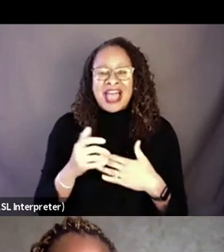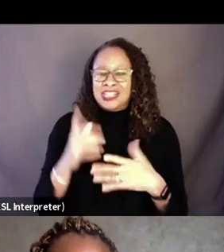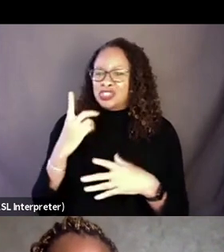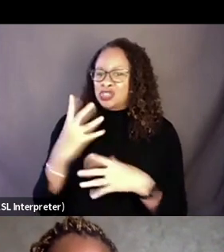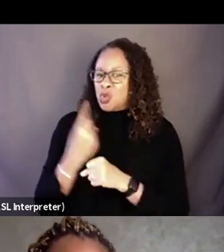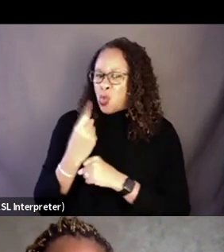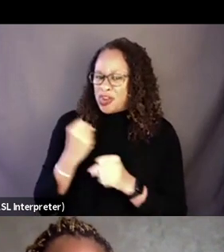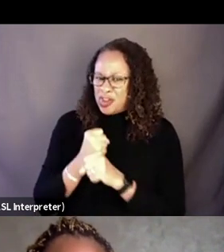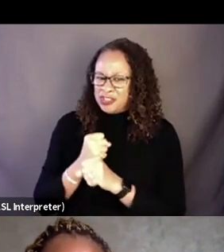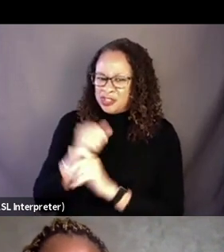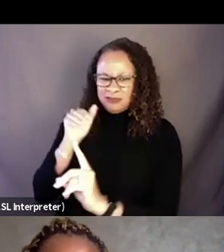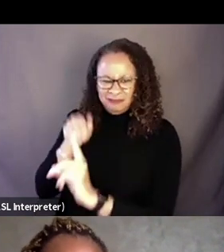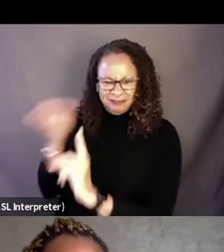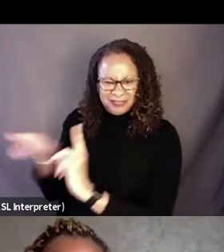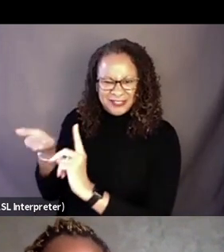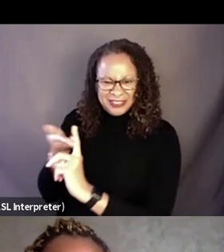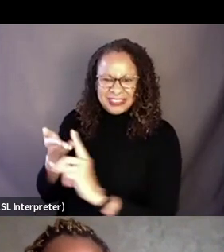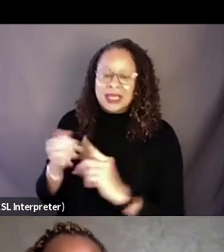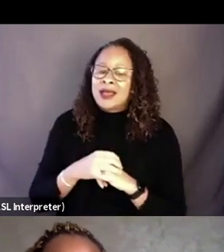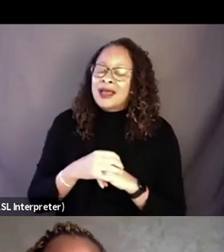Everyone who has joined the team has been